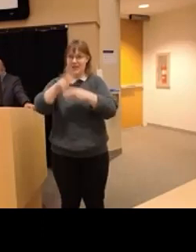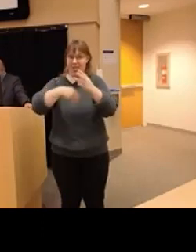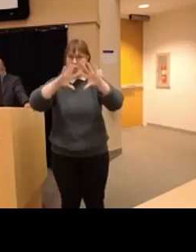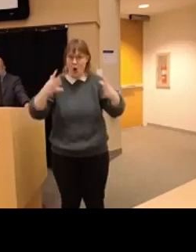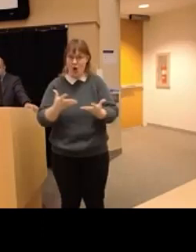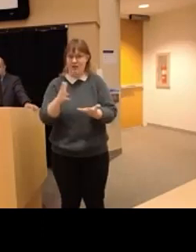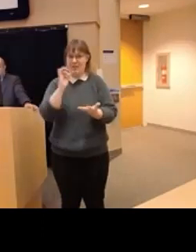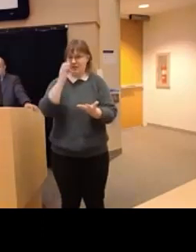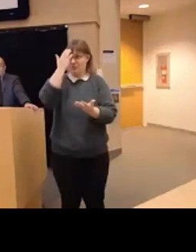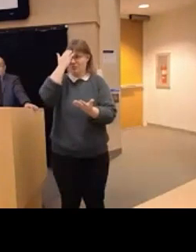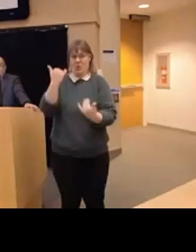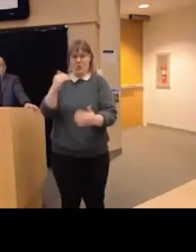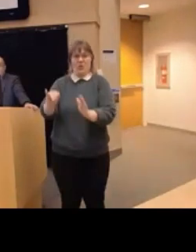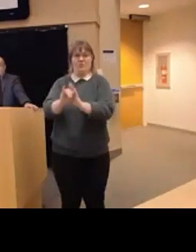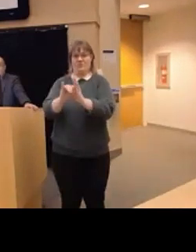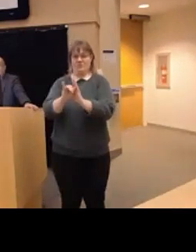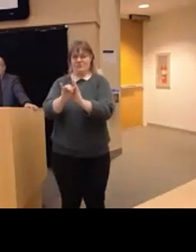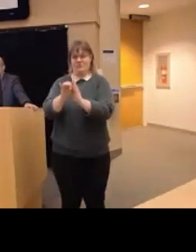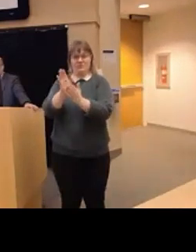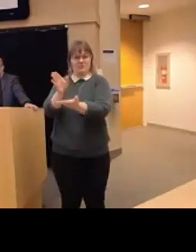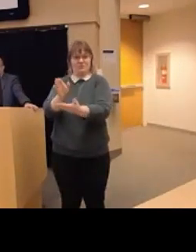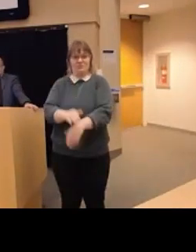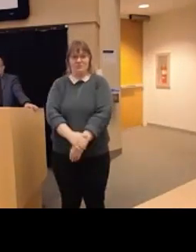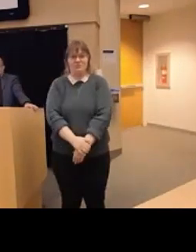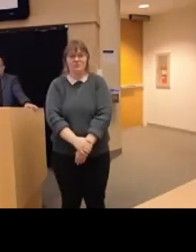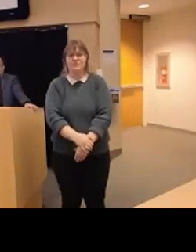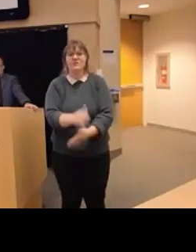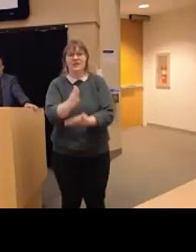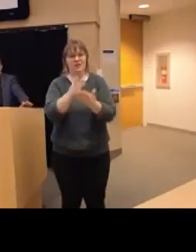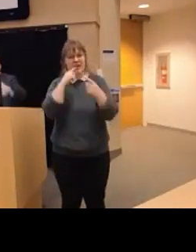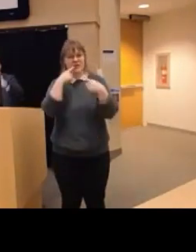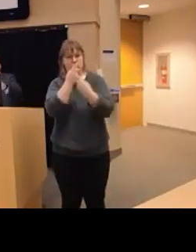of the icon and these are some my disclosures um I am I'm going to talk at the end a little bit